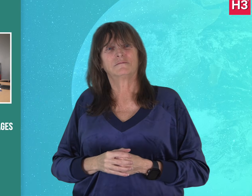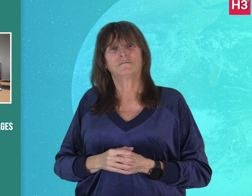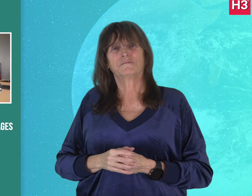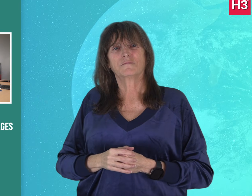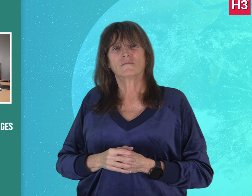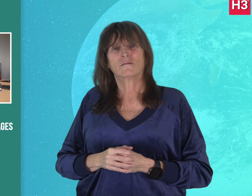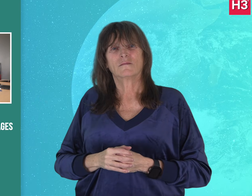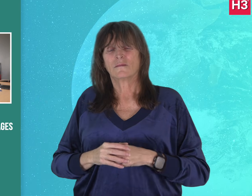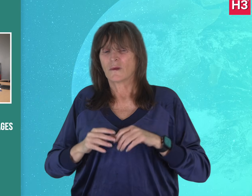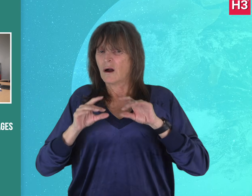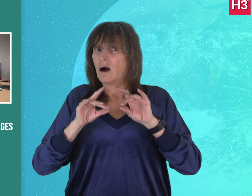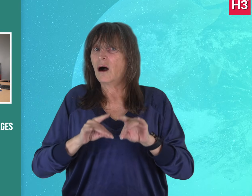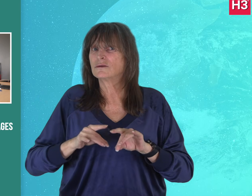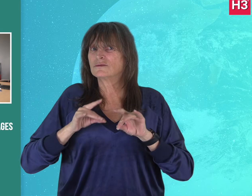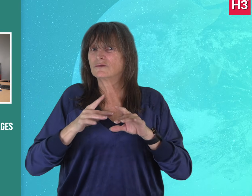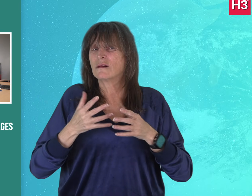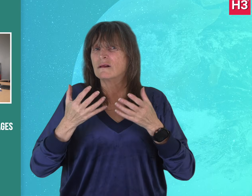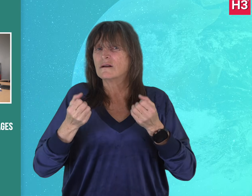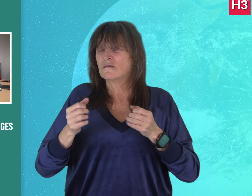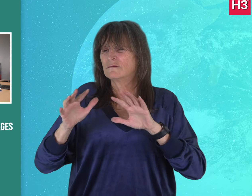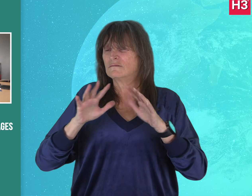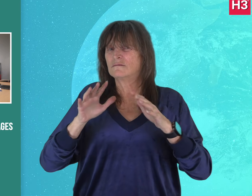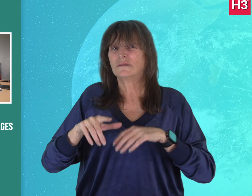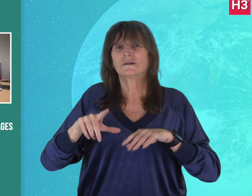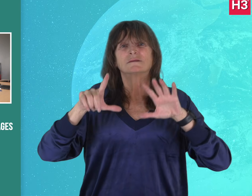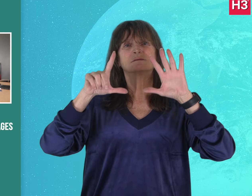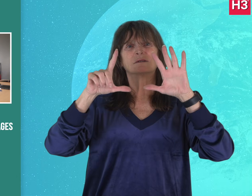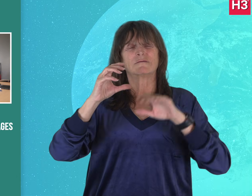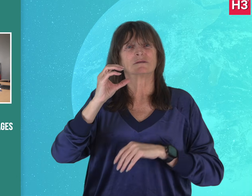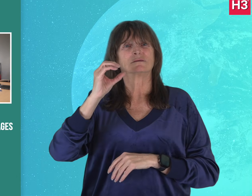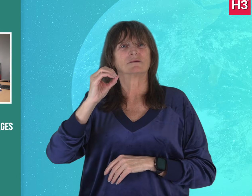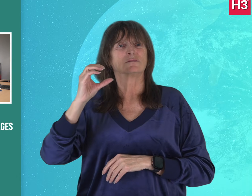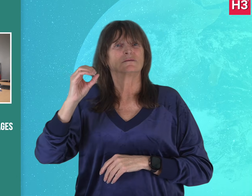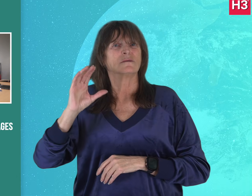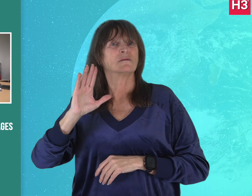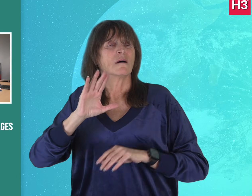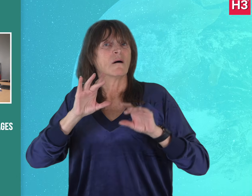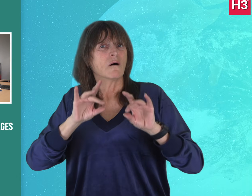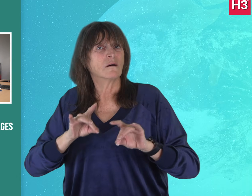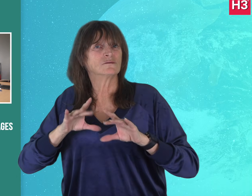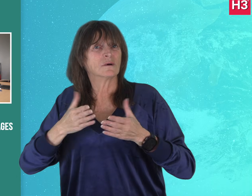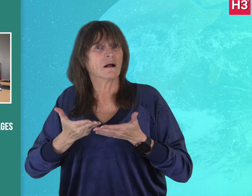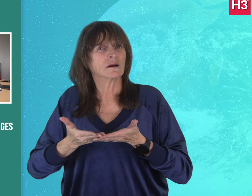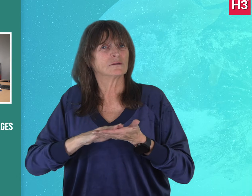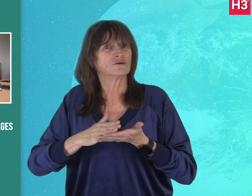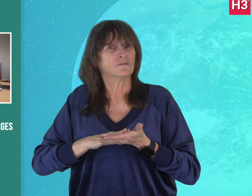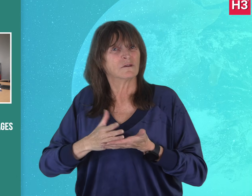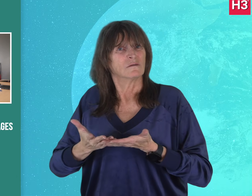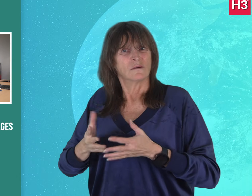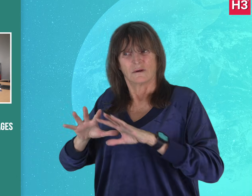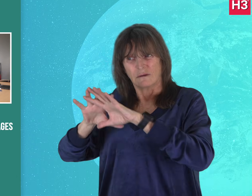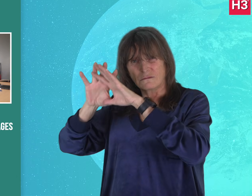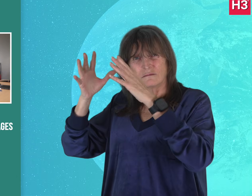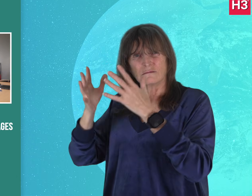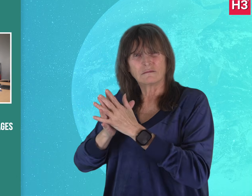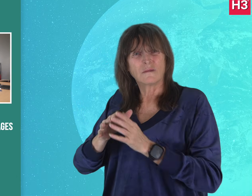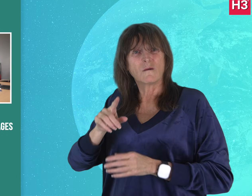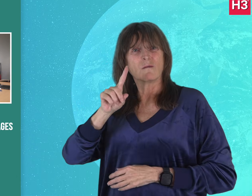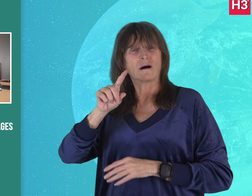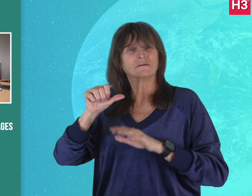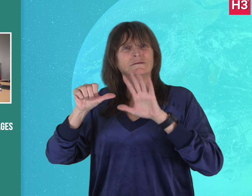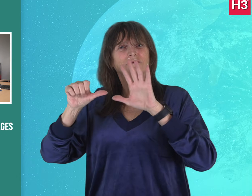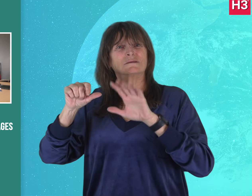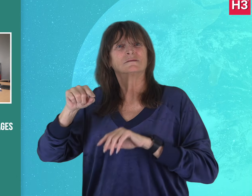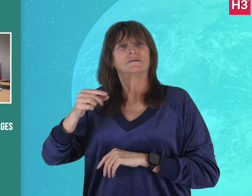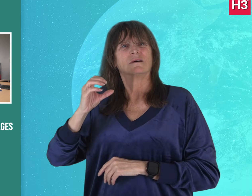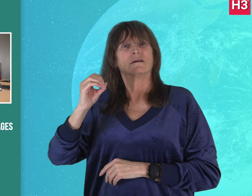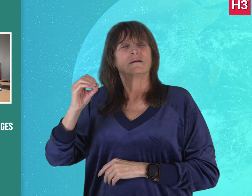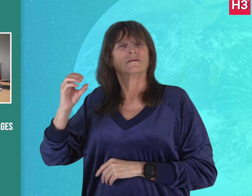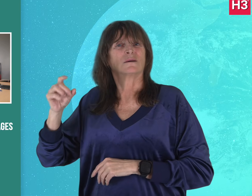Australia has around 700 Auslan interpreters for 16,000 Auslan users.